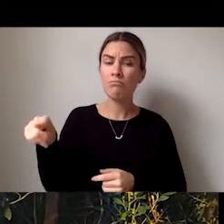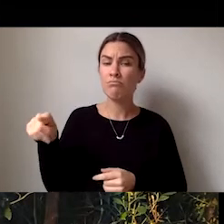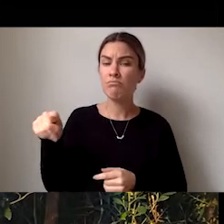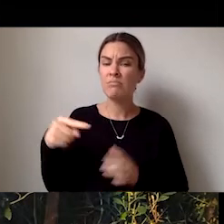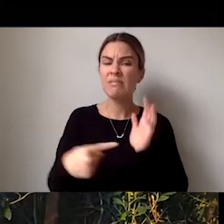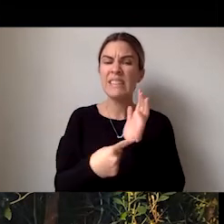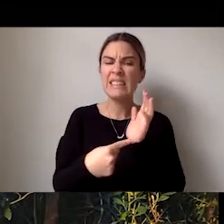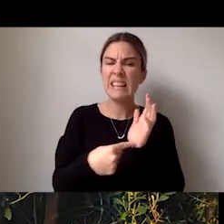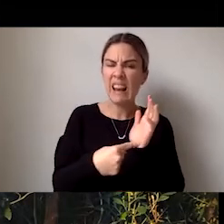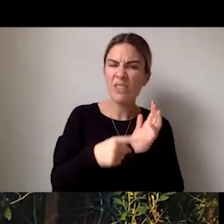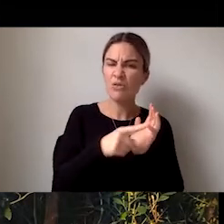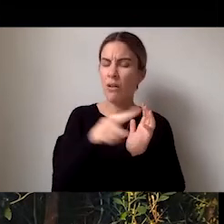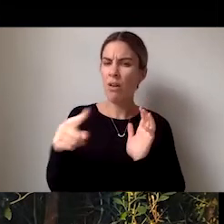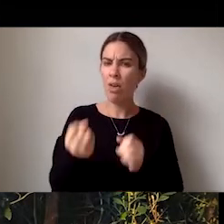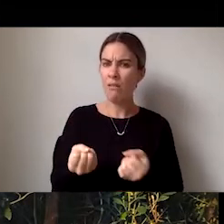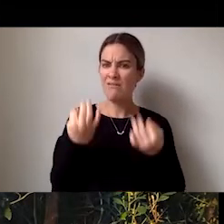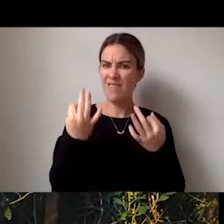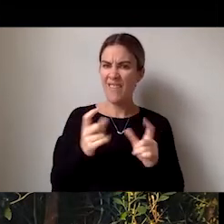language for it - challenge patriarchy in their every day lives.